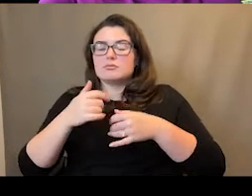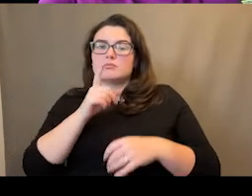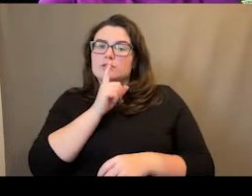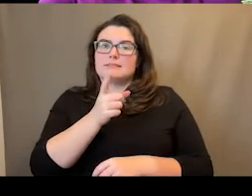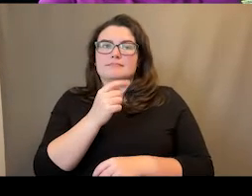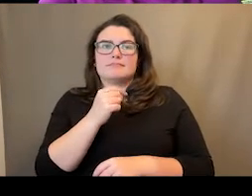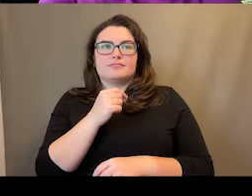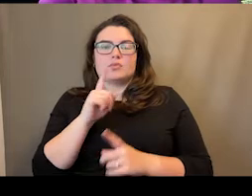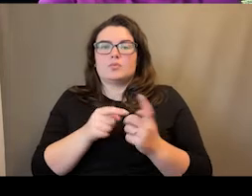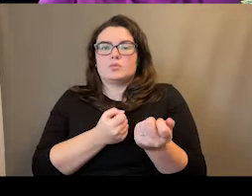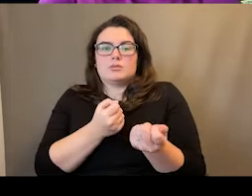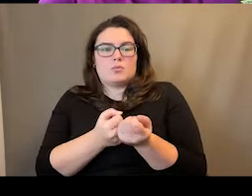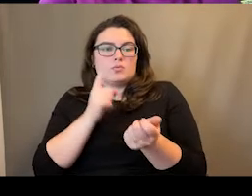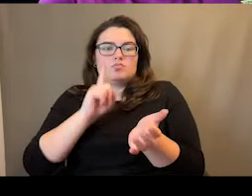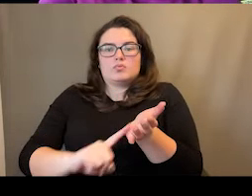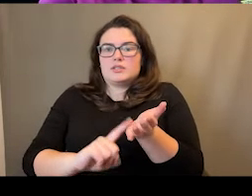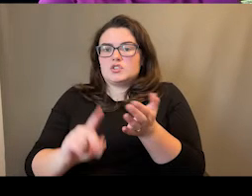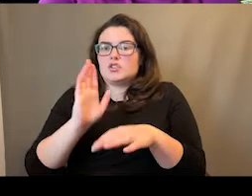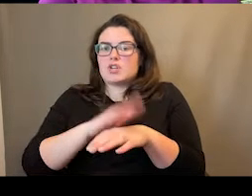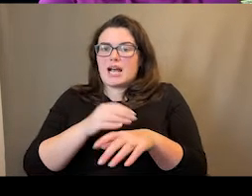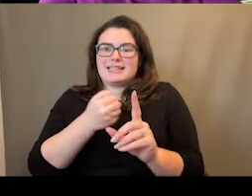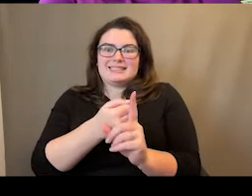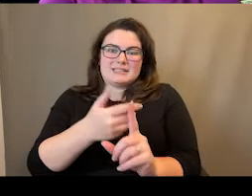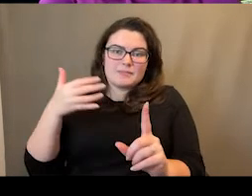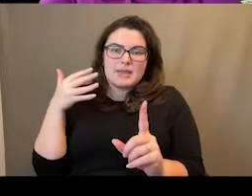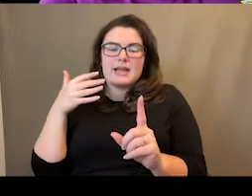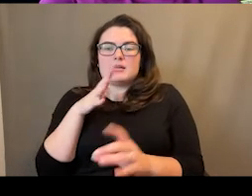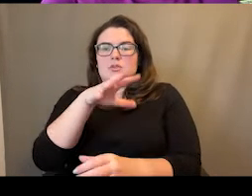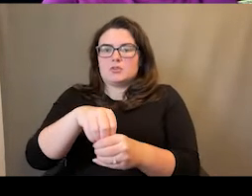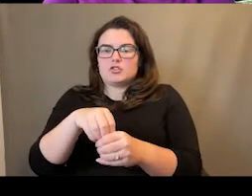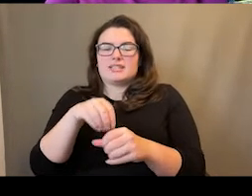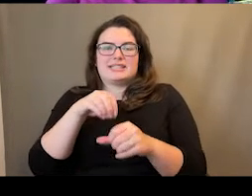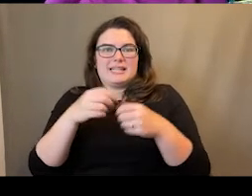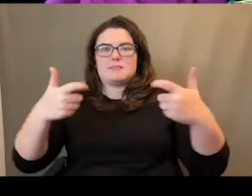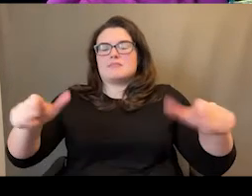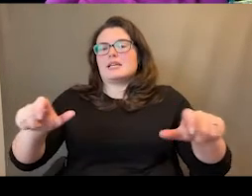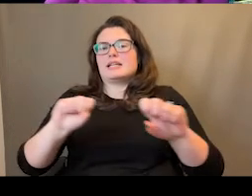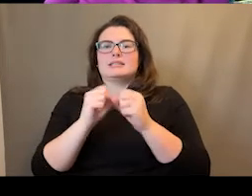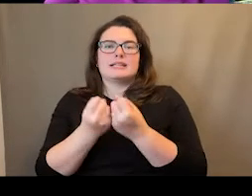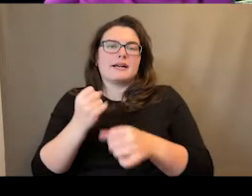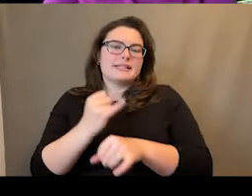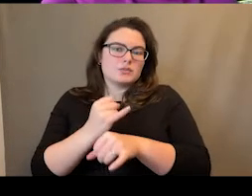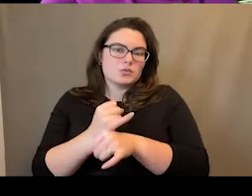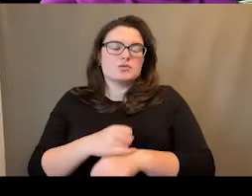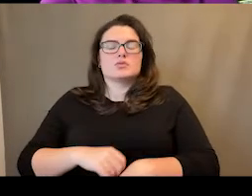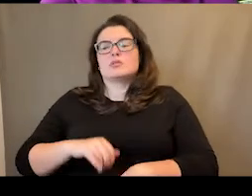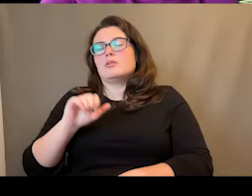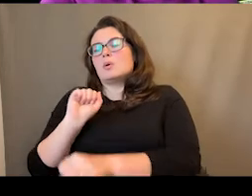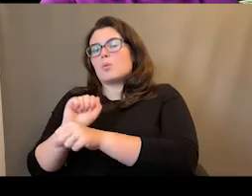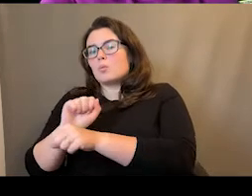support research on expanding participation in major societal institutions, the workforce and education,